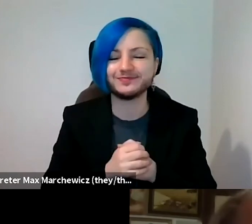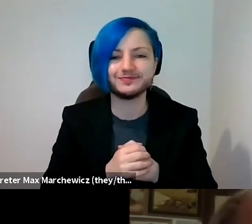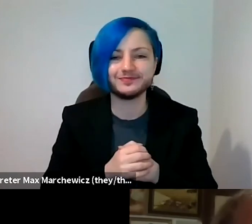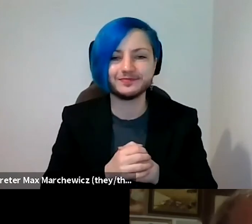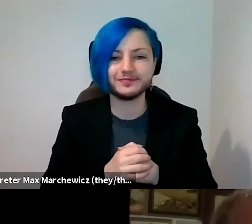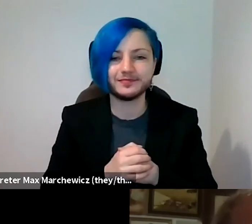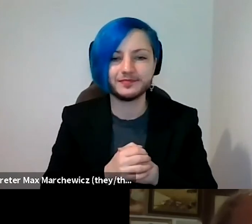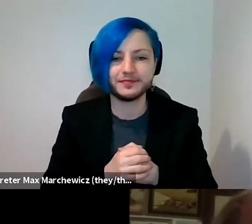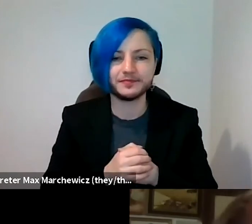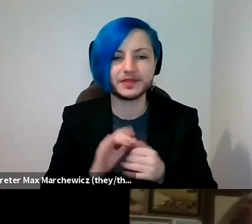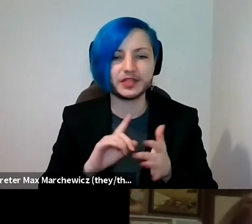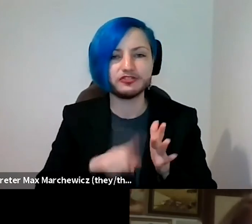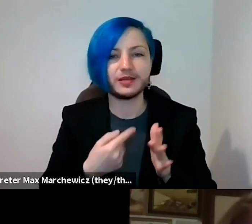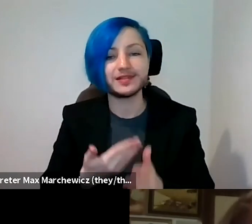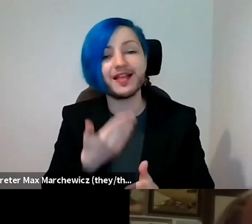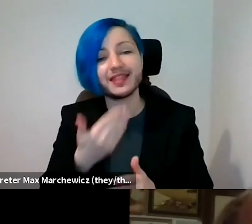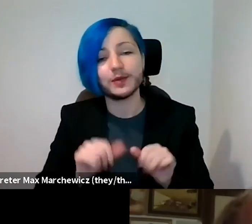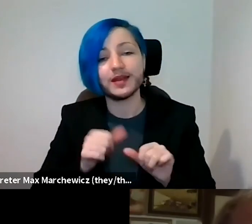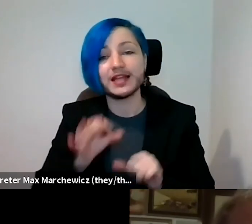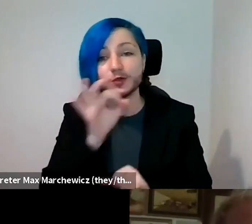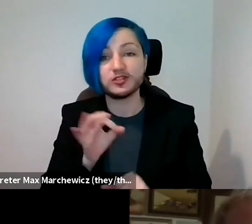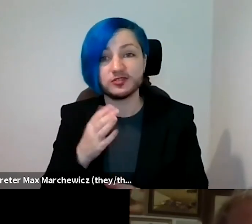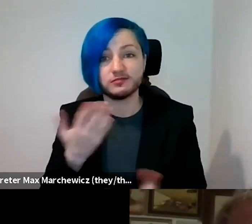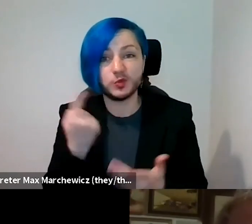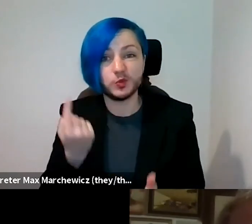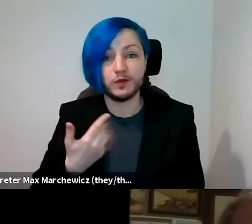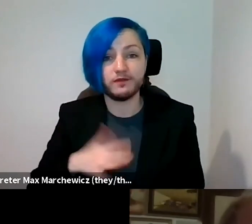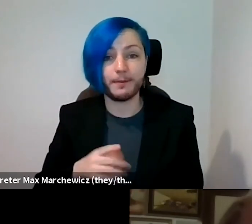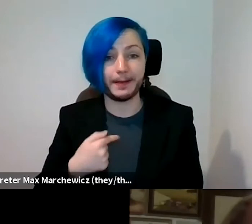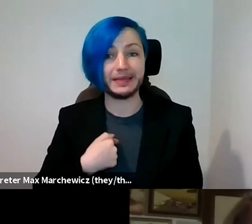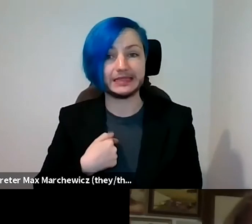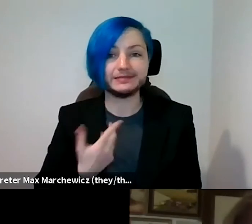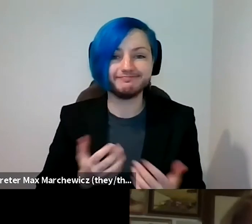Thank you so much, and next question is actually from myself, and I was just going to go and say